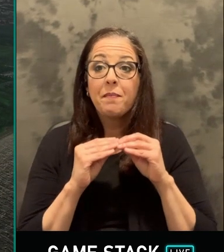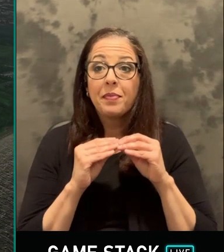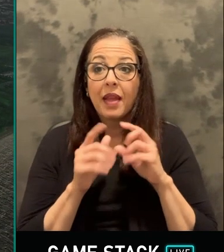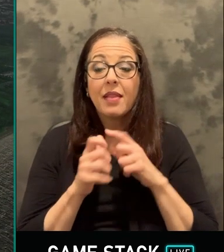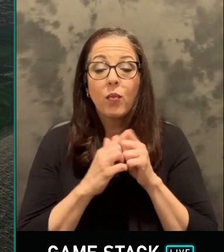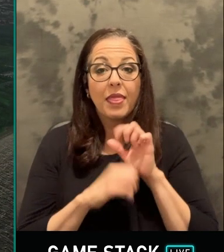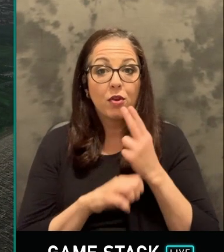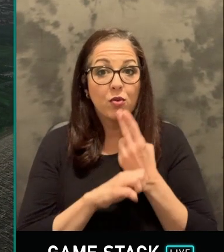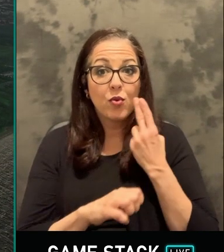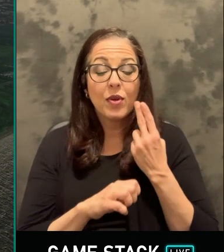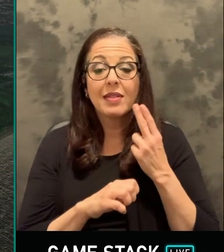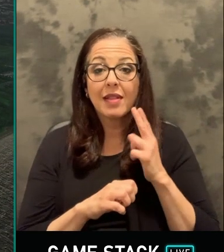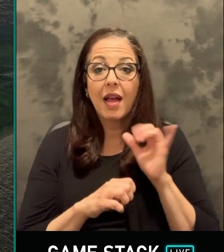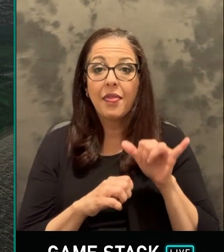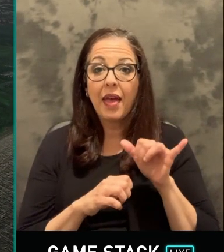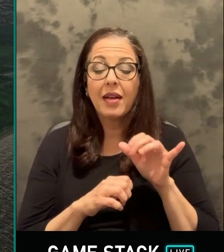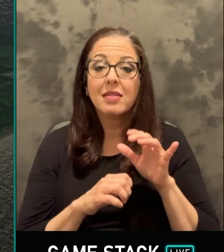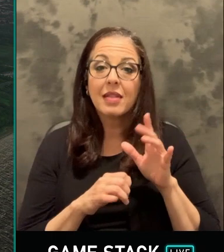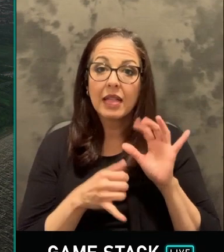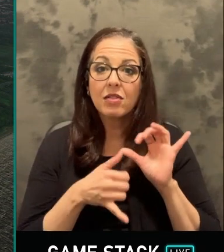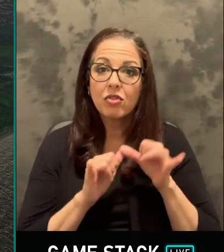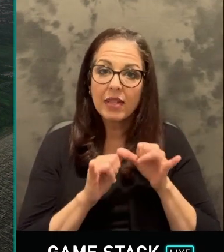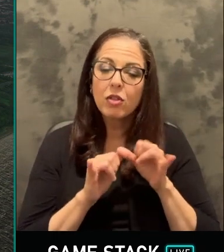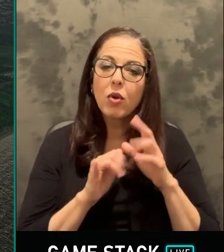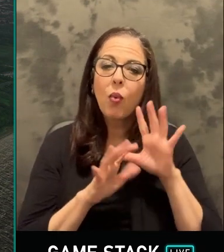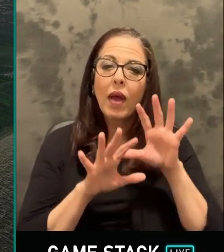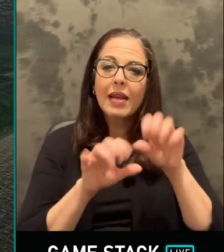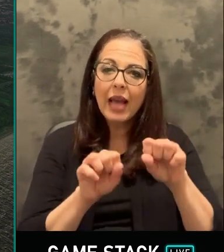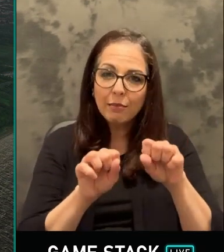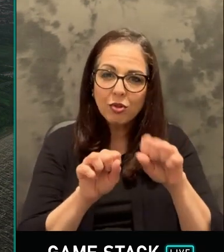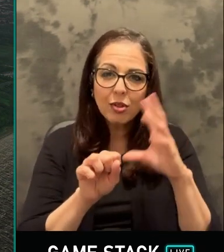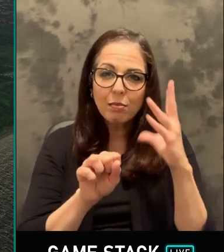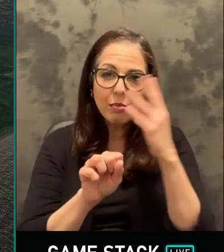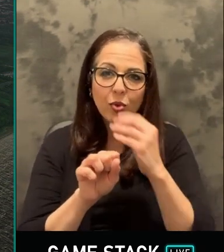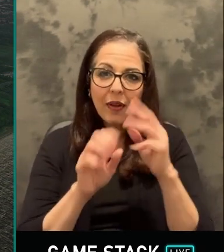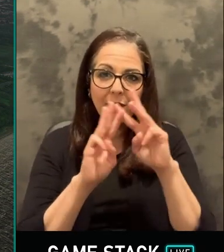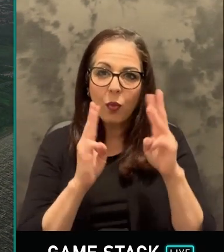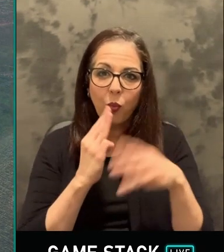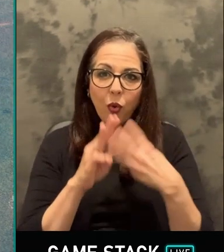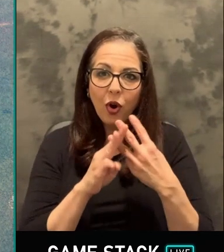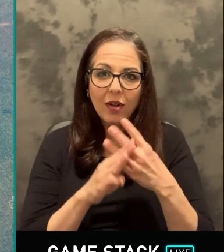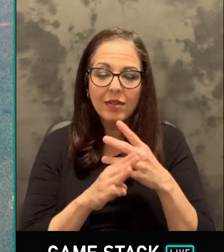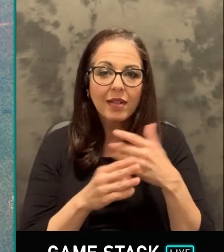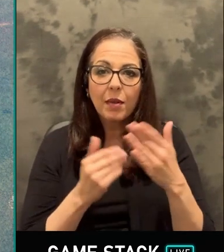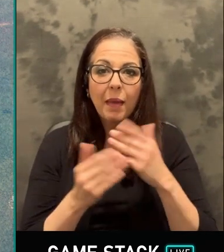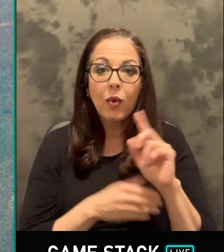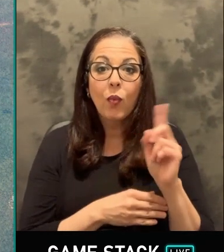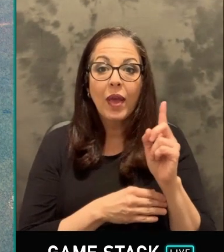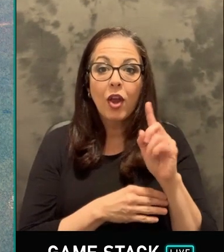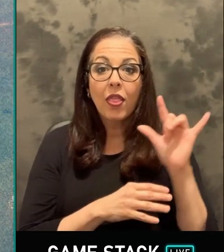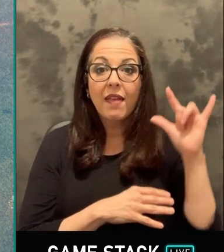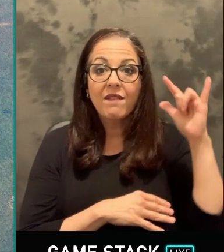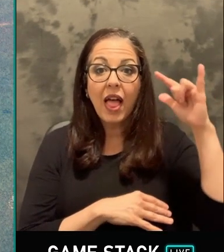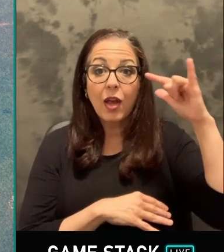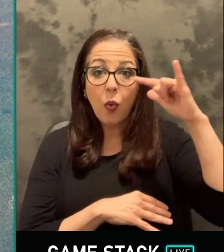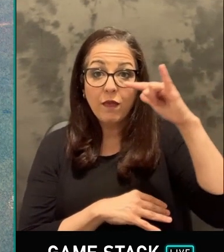we finally succeeded to capture the beauty of the world, whatever the place you want to fly over. So, as you can imagine,